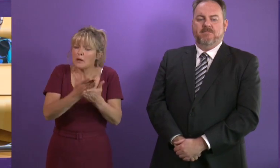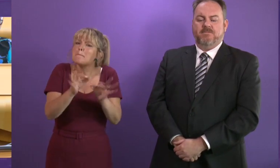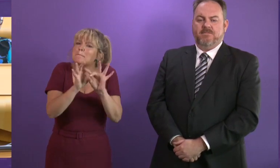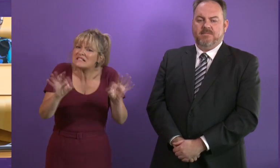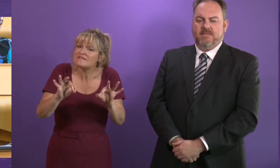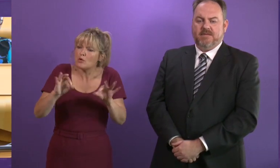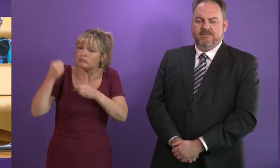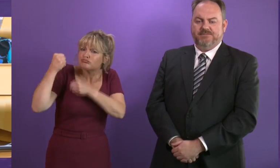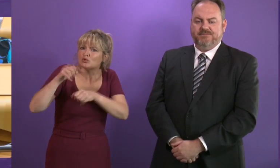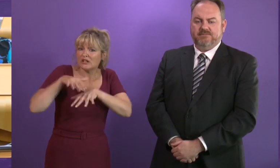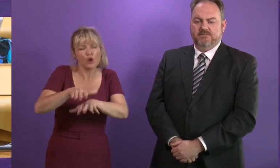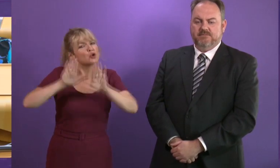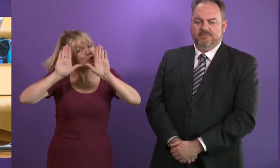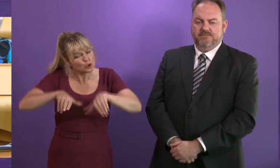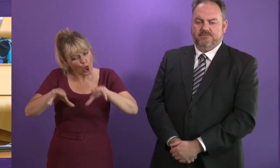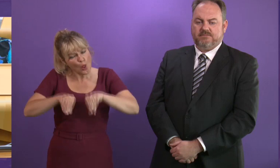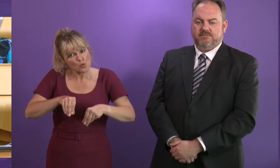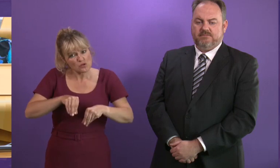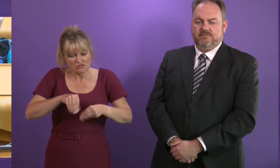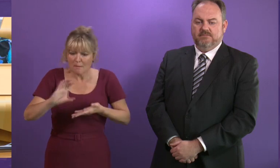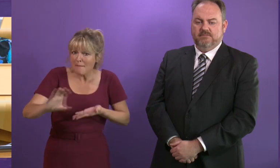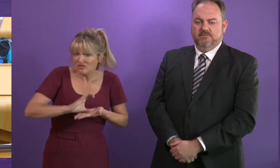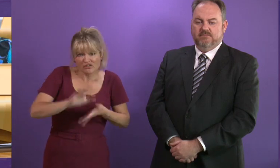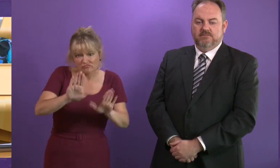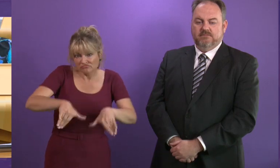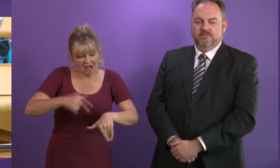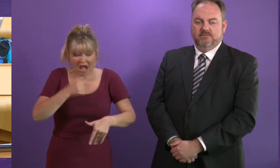their bursaries for doing so. I am more than happy to ask the Minister for Further Education,